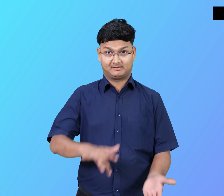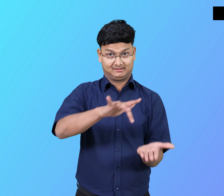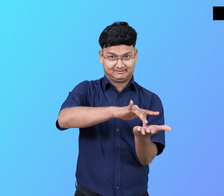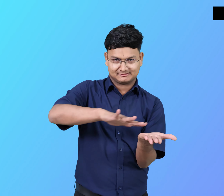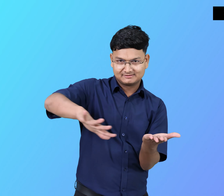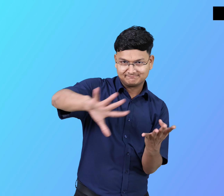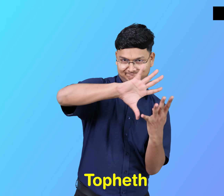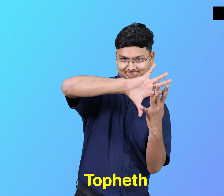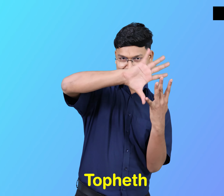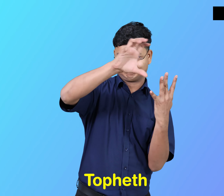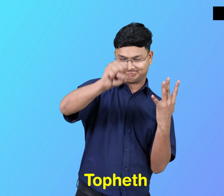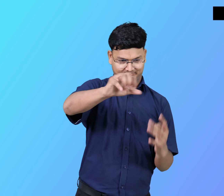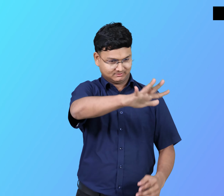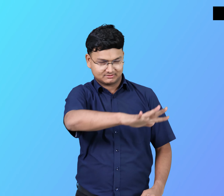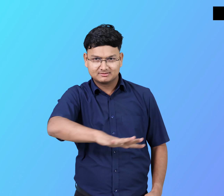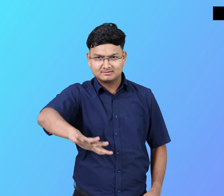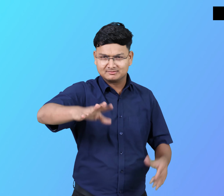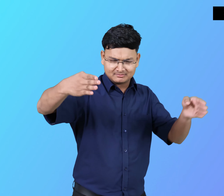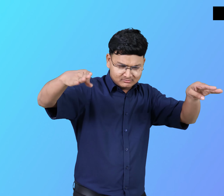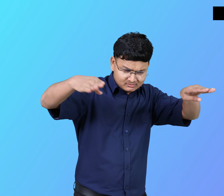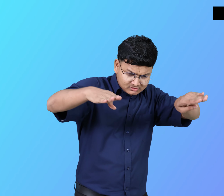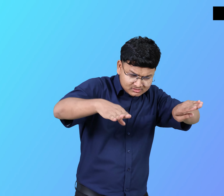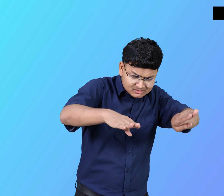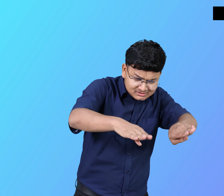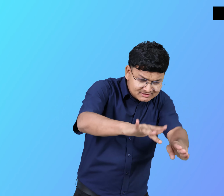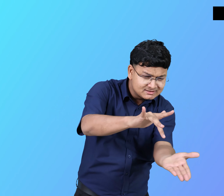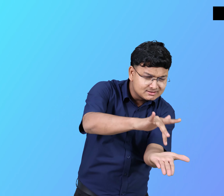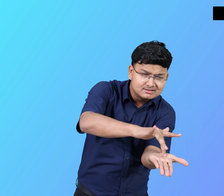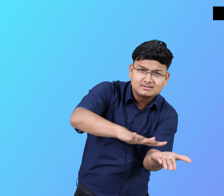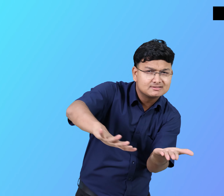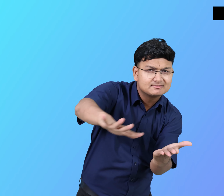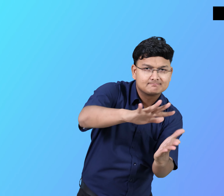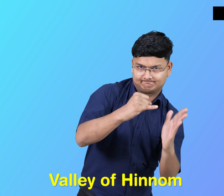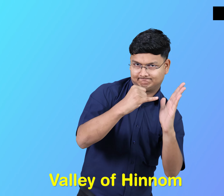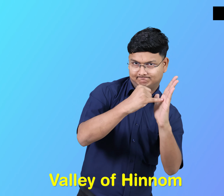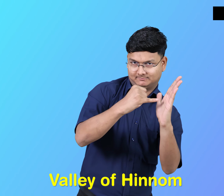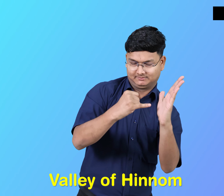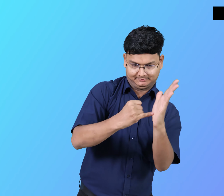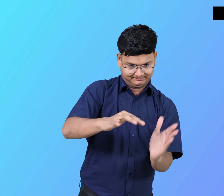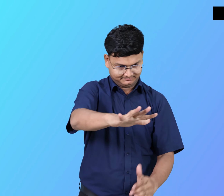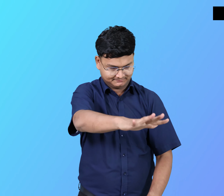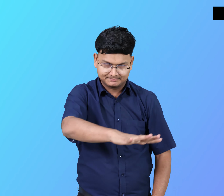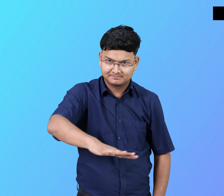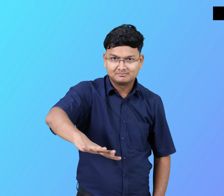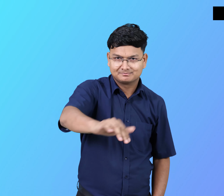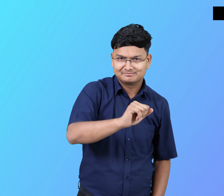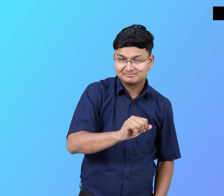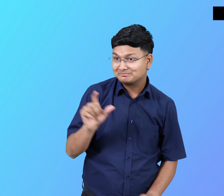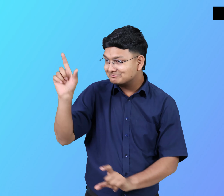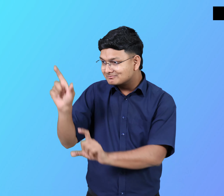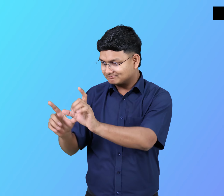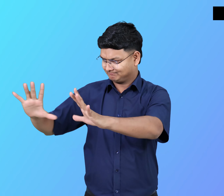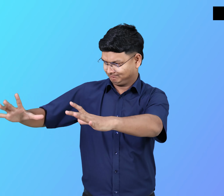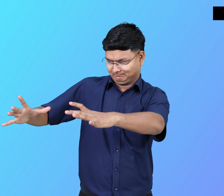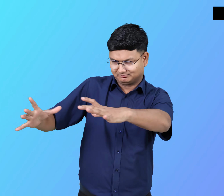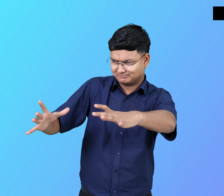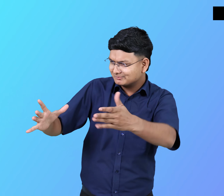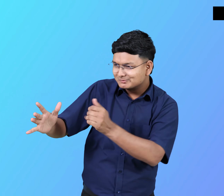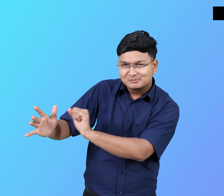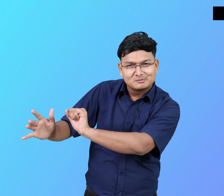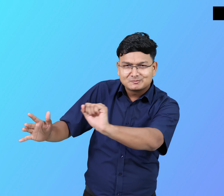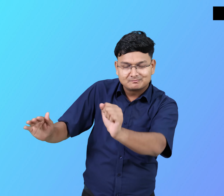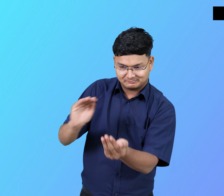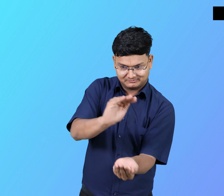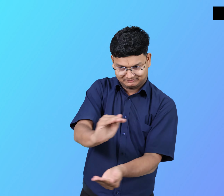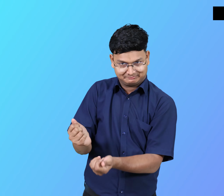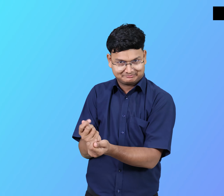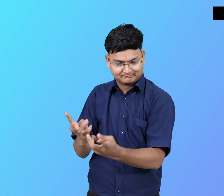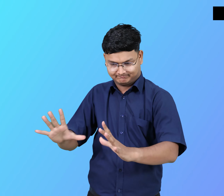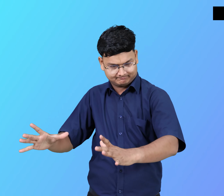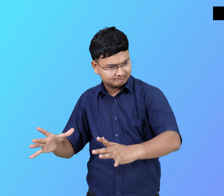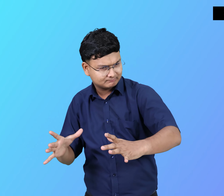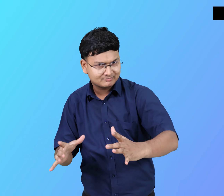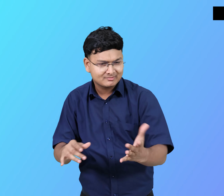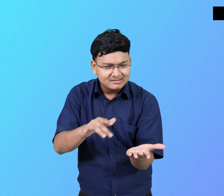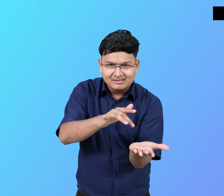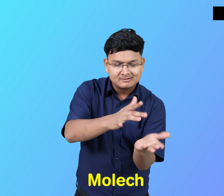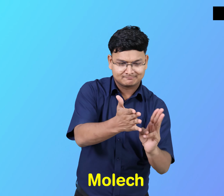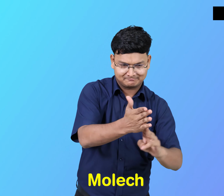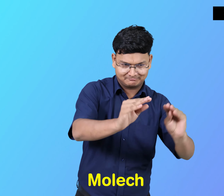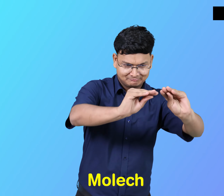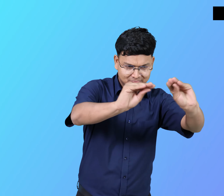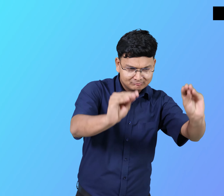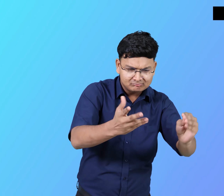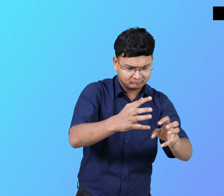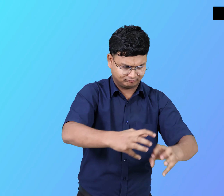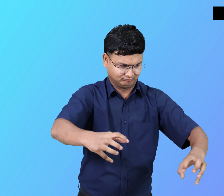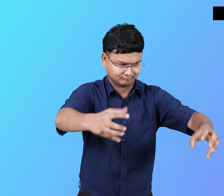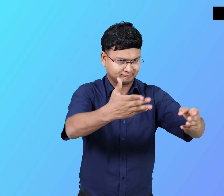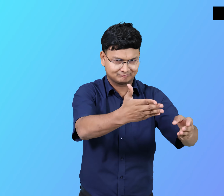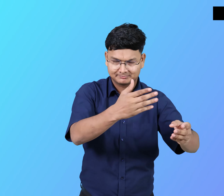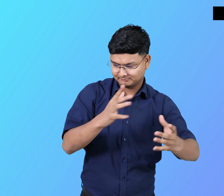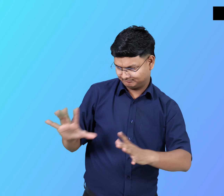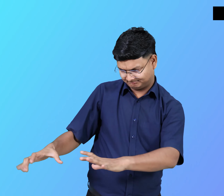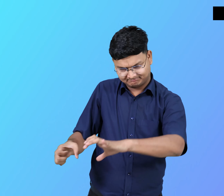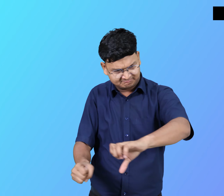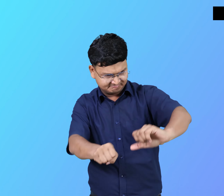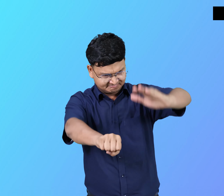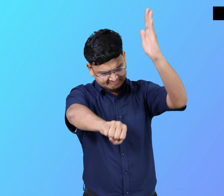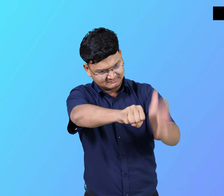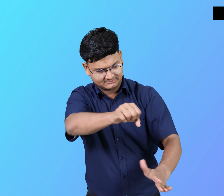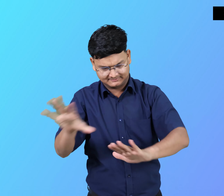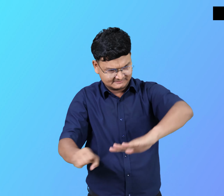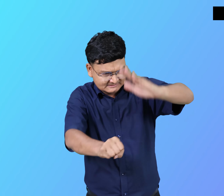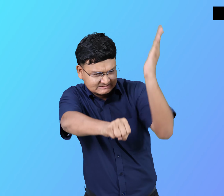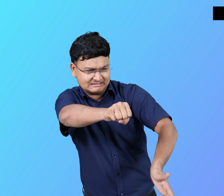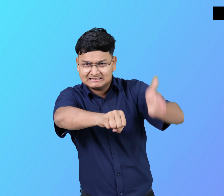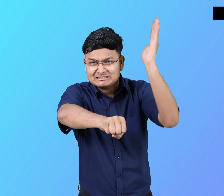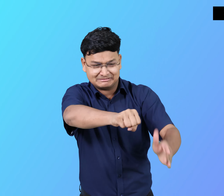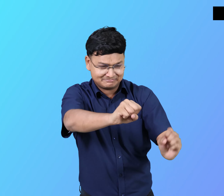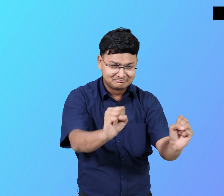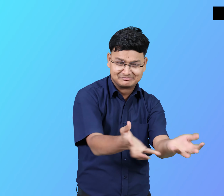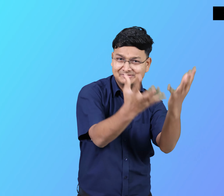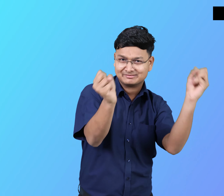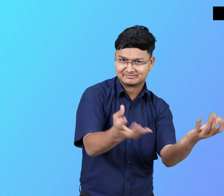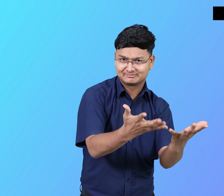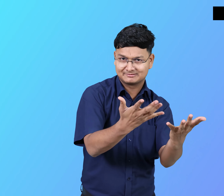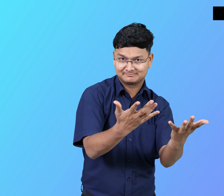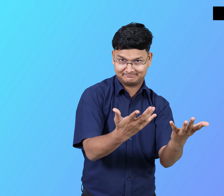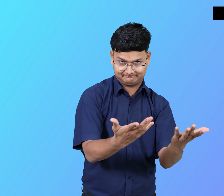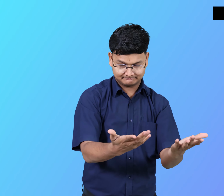Topheth was a place in the Valley of Hinnom’s Son where people killed their children and burned them on an altar to honour the false god Molech.